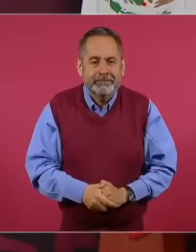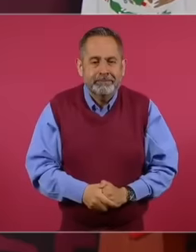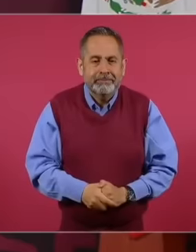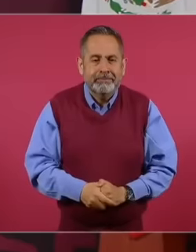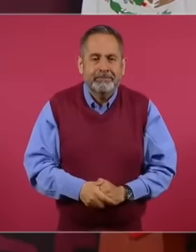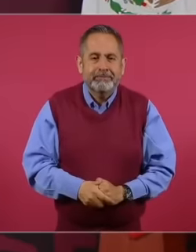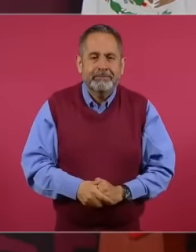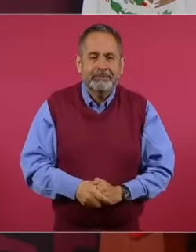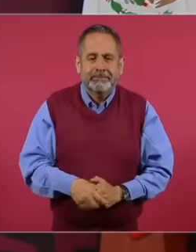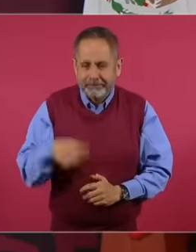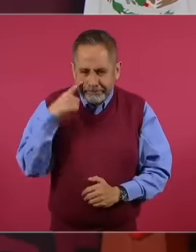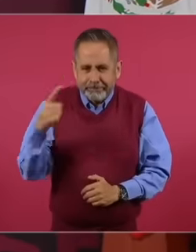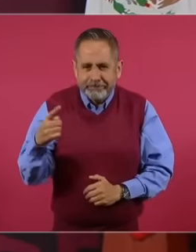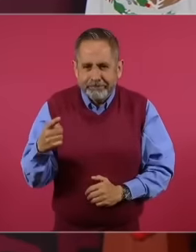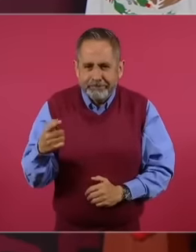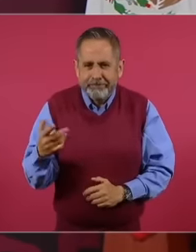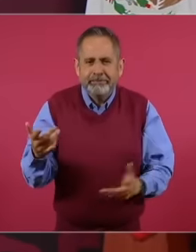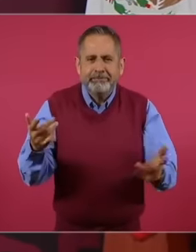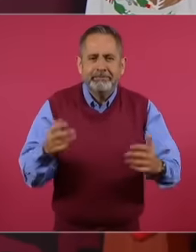look, you risk